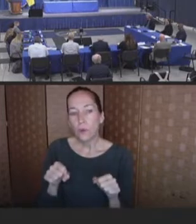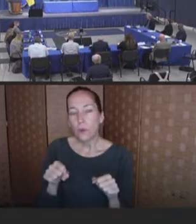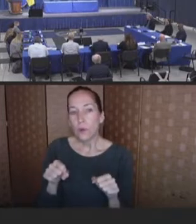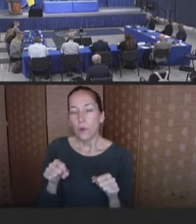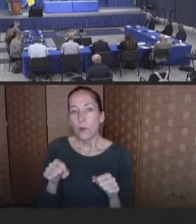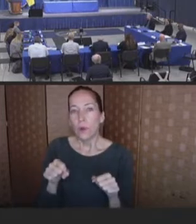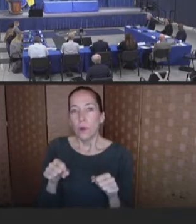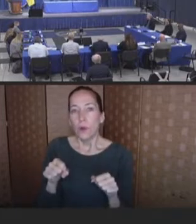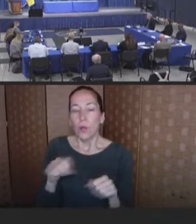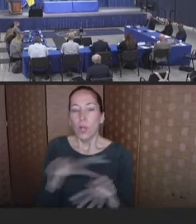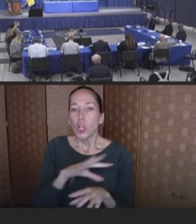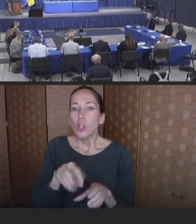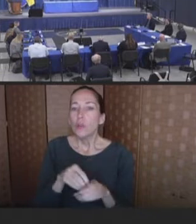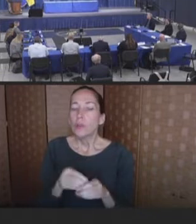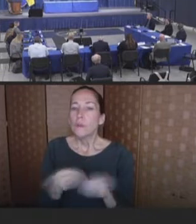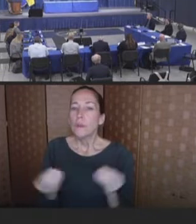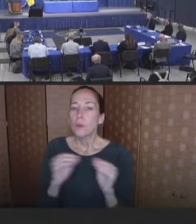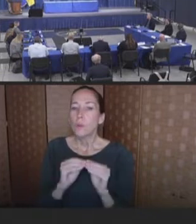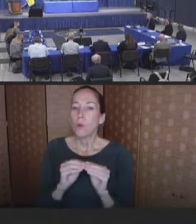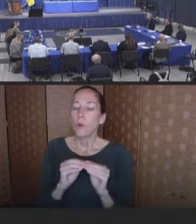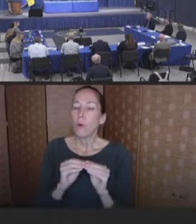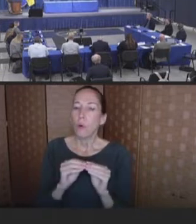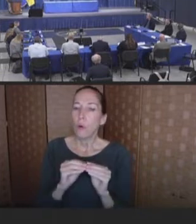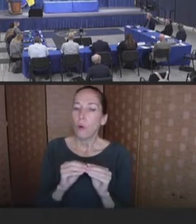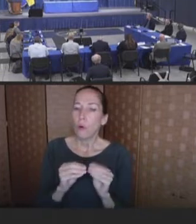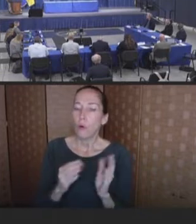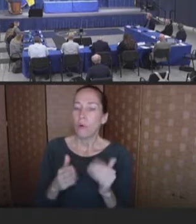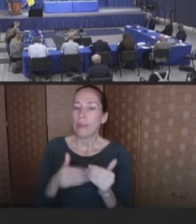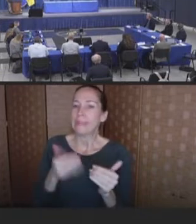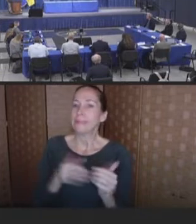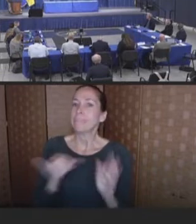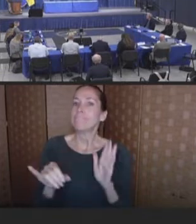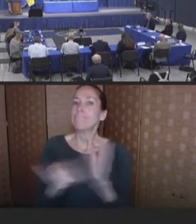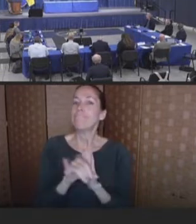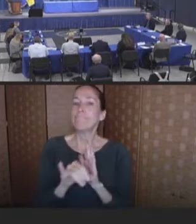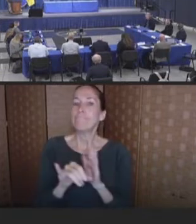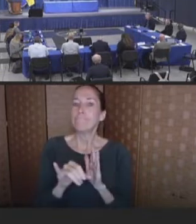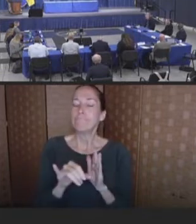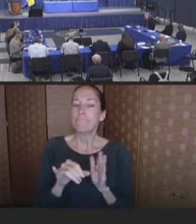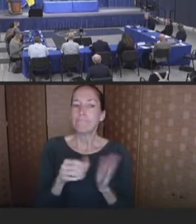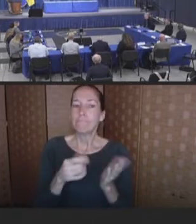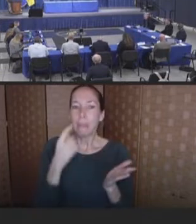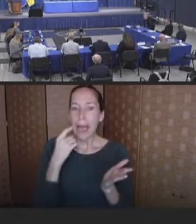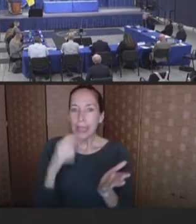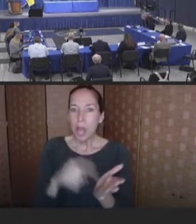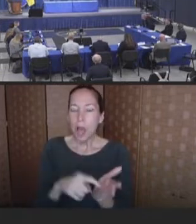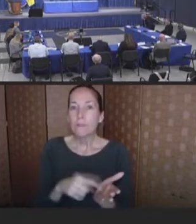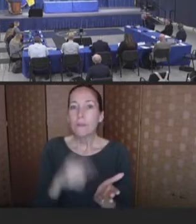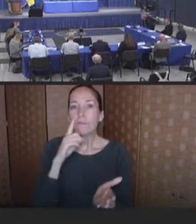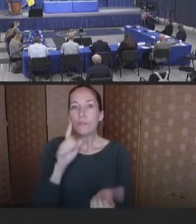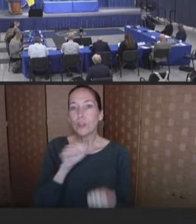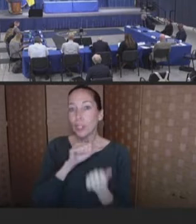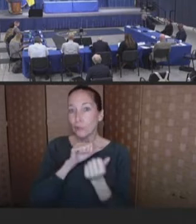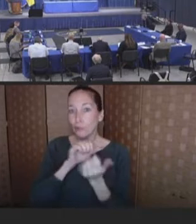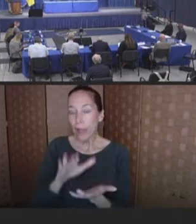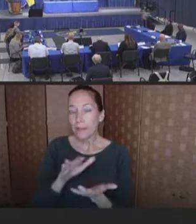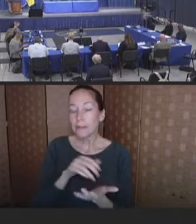acknowledgement and need to address, you know, systemic racism and healthcare and implicit